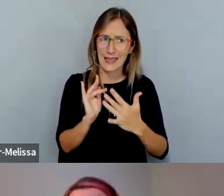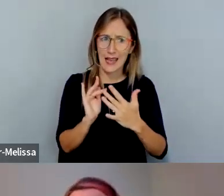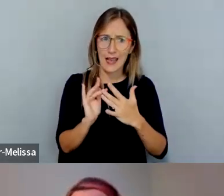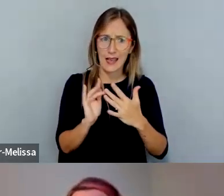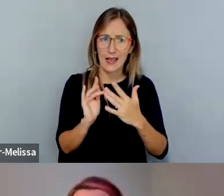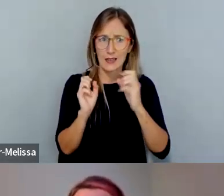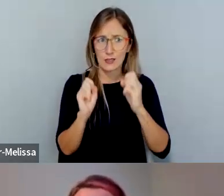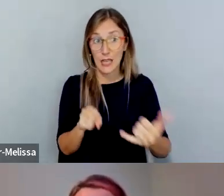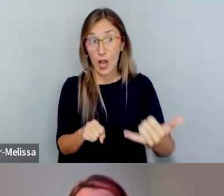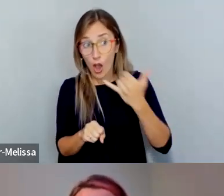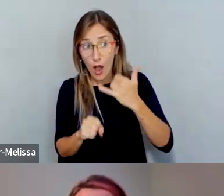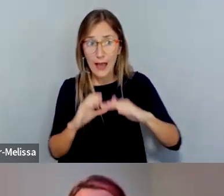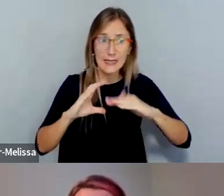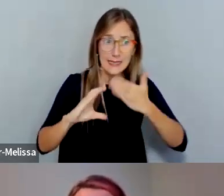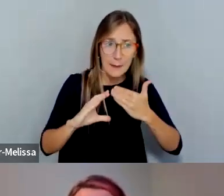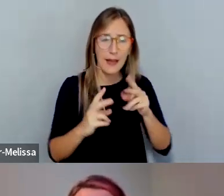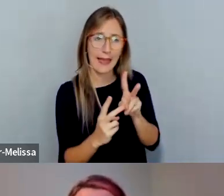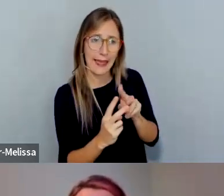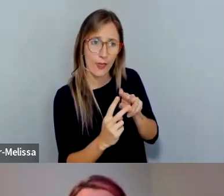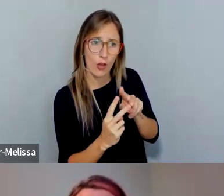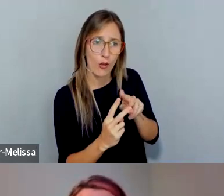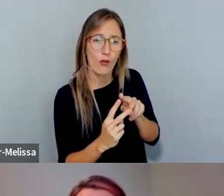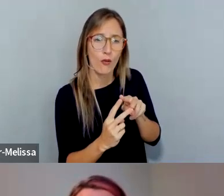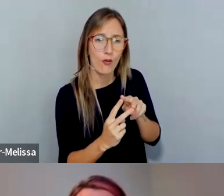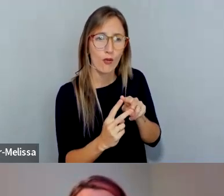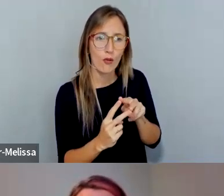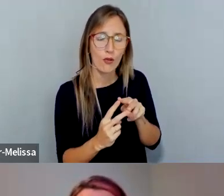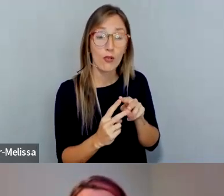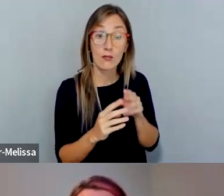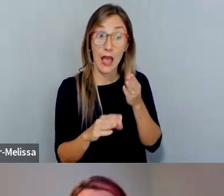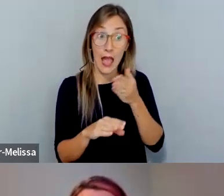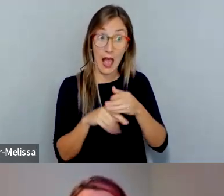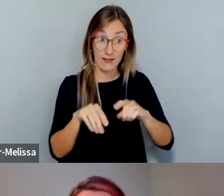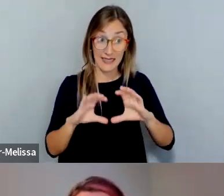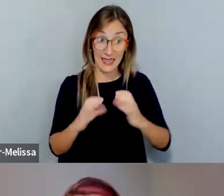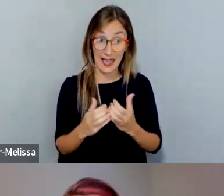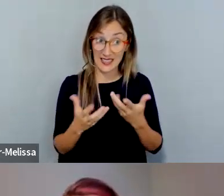worked through your travel with me already. If you have not, let's make